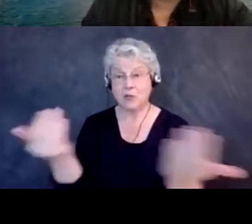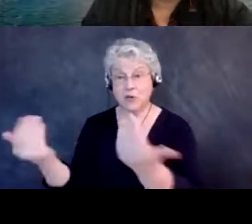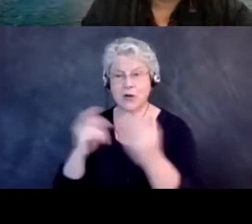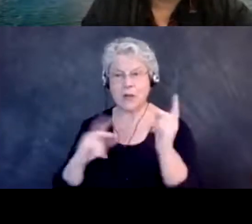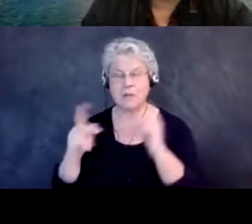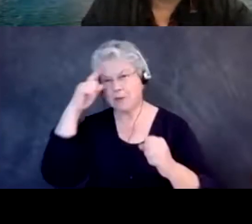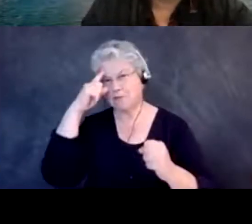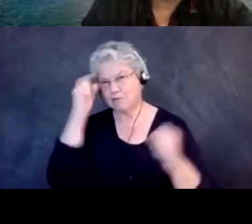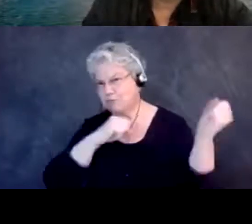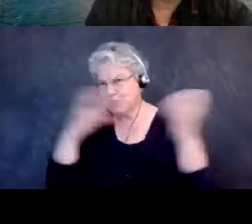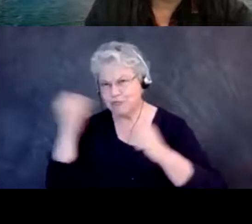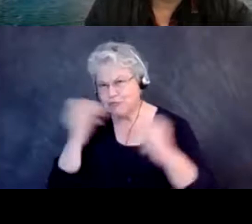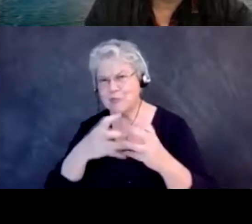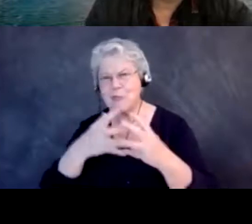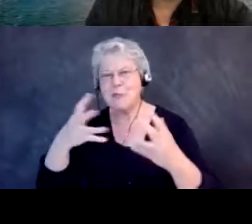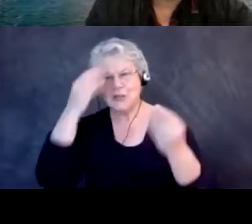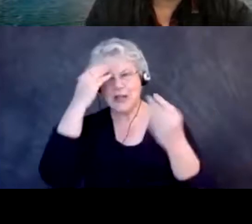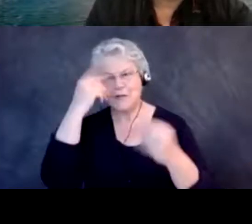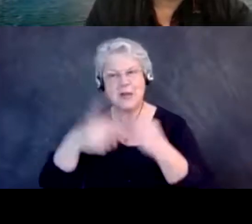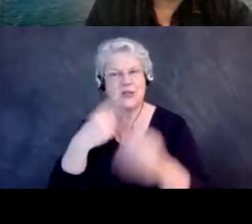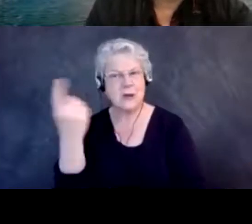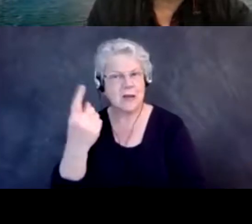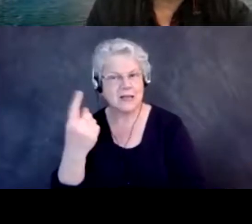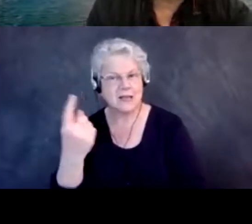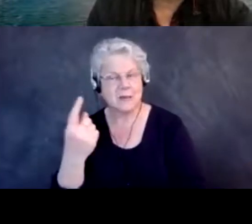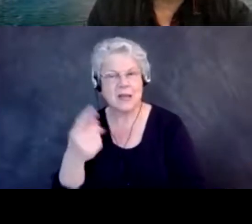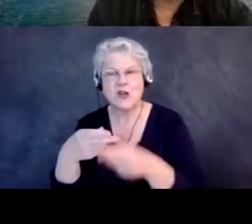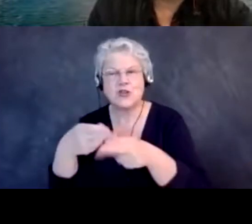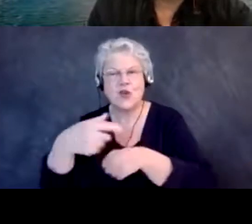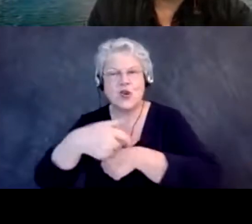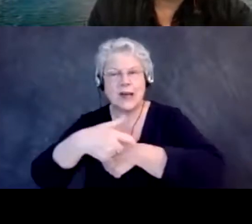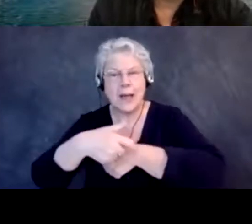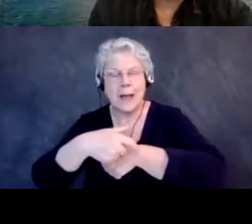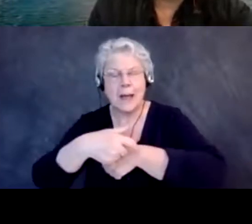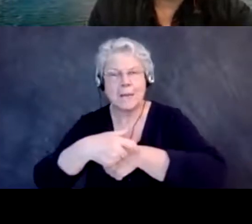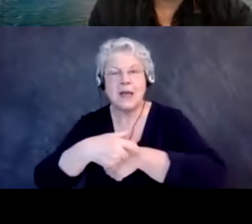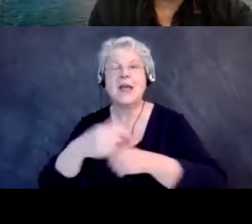as much information they can about something in a short period of time. And then people realize